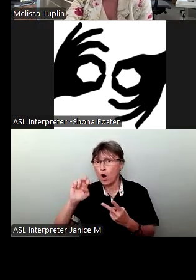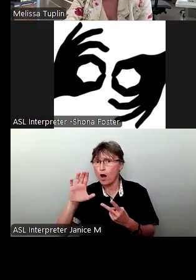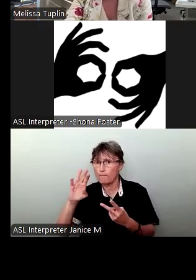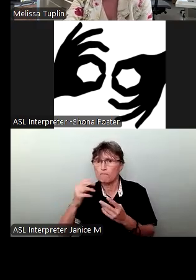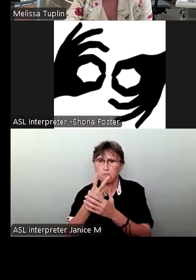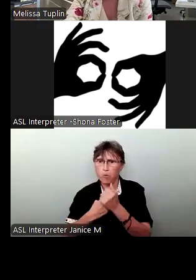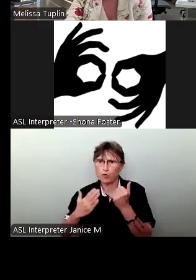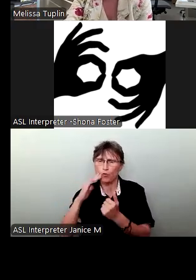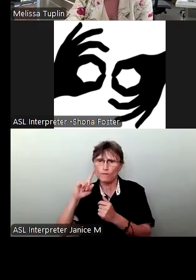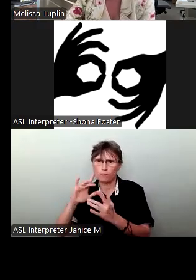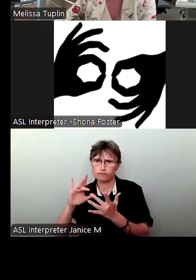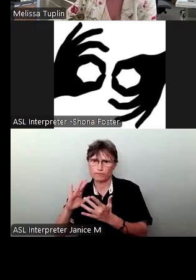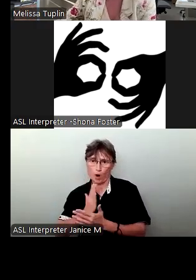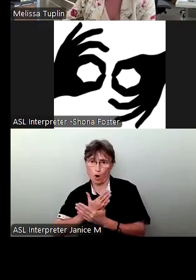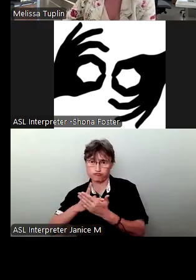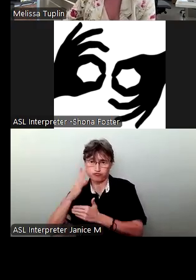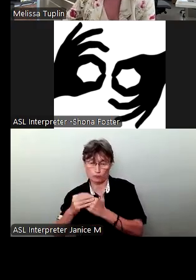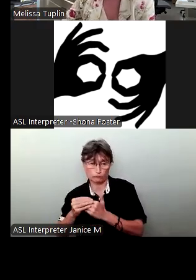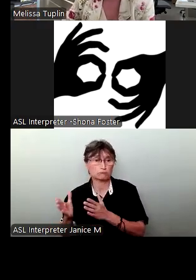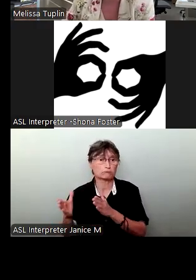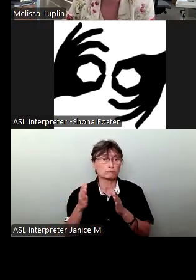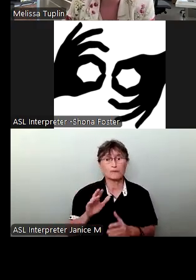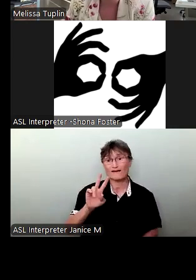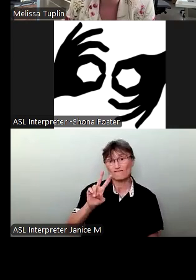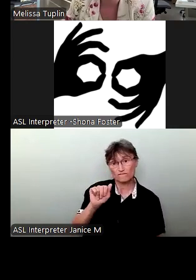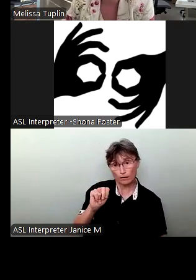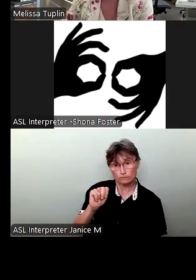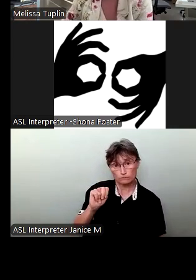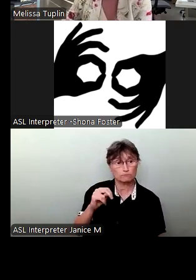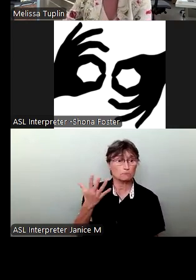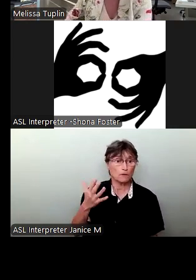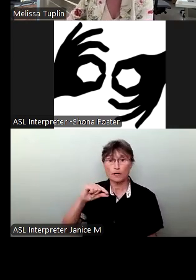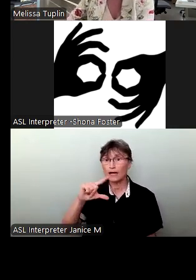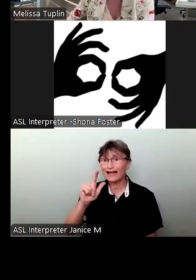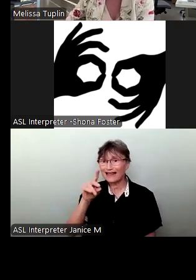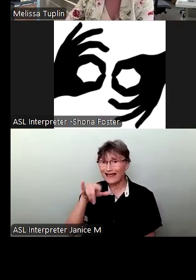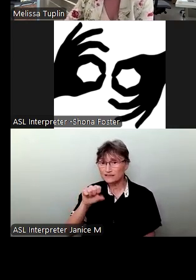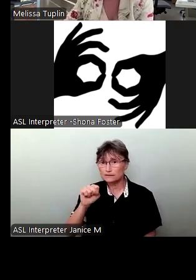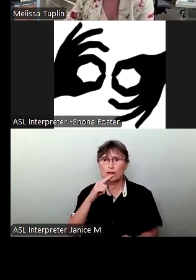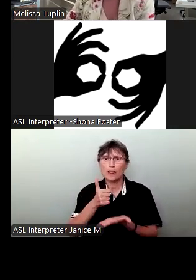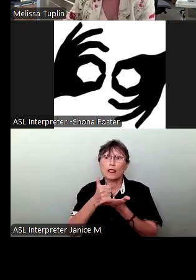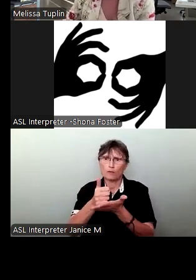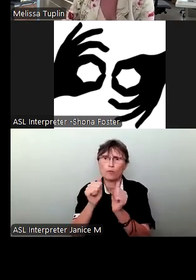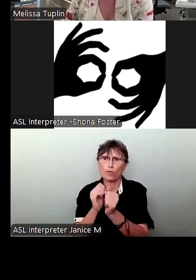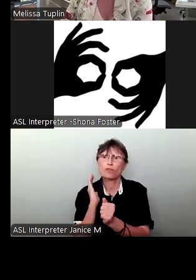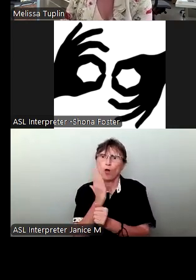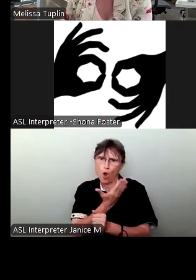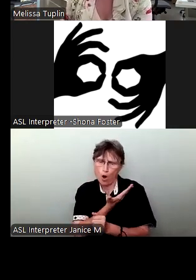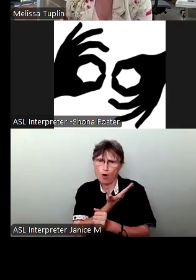available to assist you with any technical questions or questions about the platform.